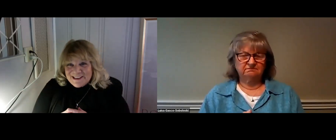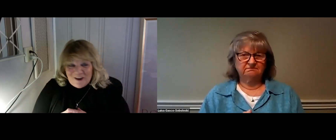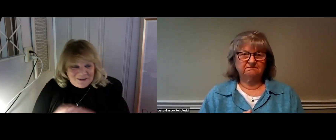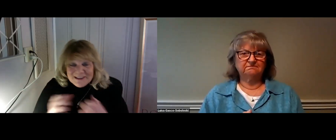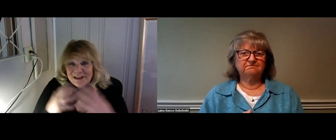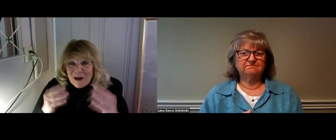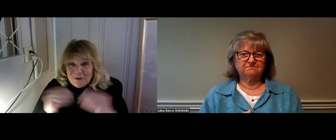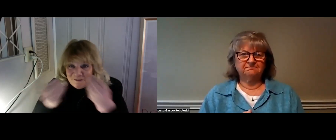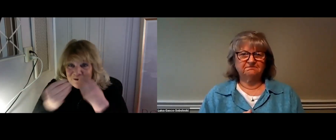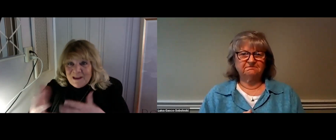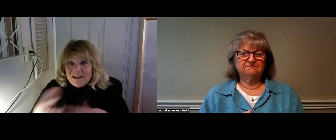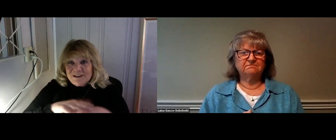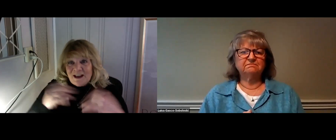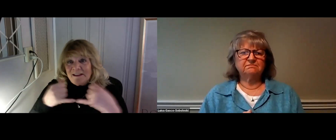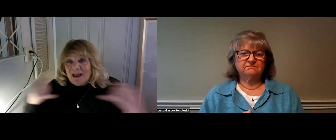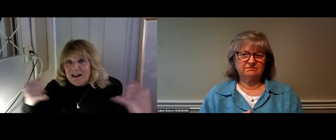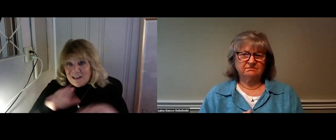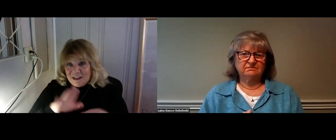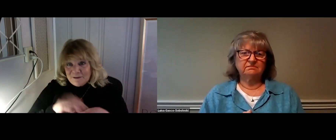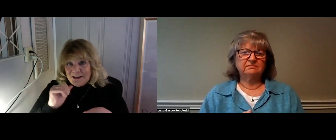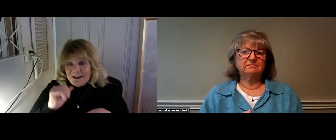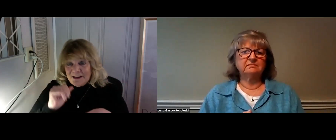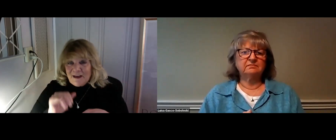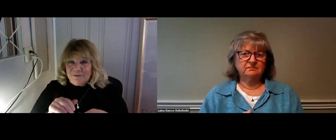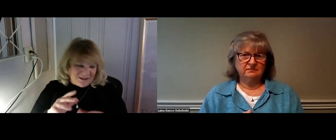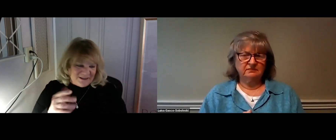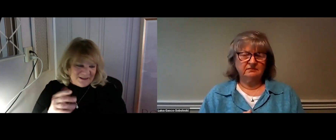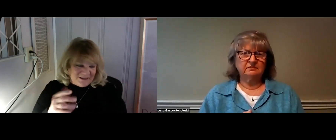So there's a lot more information online that you can get that but those are just